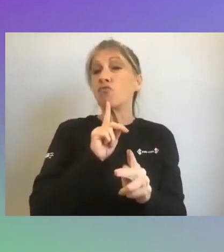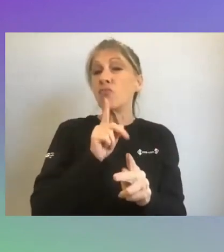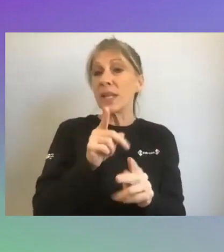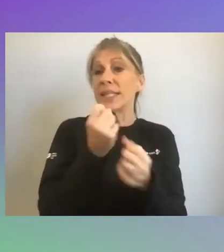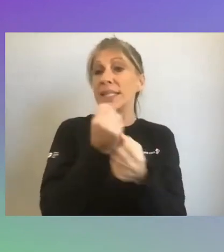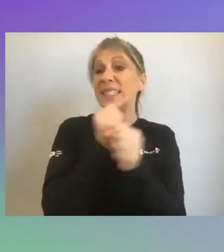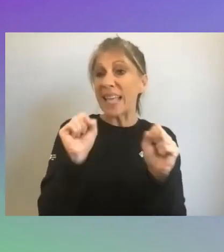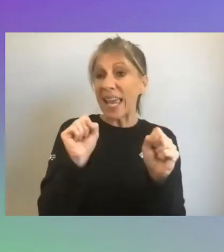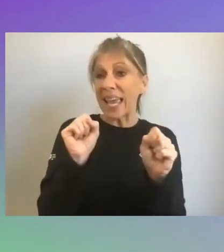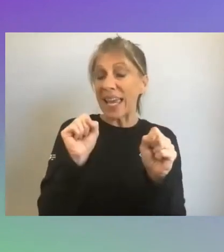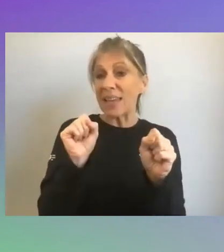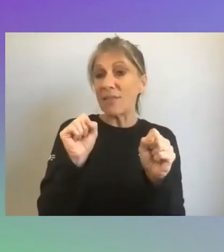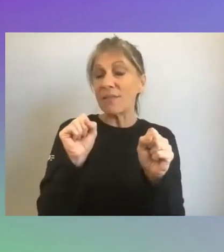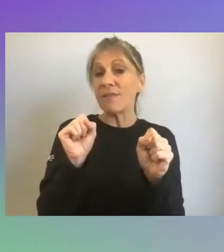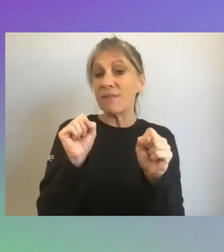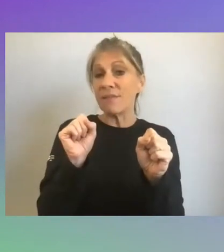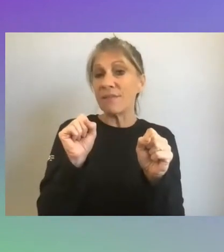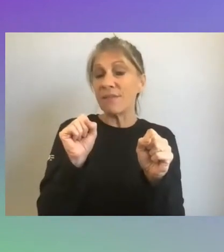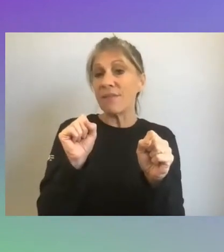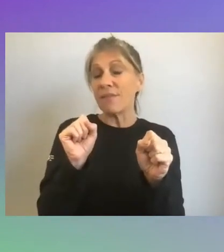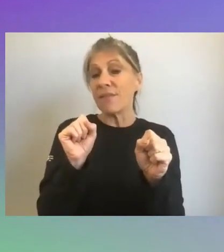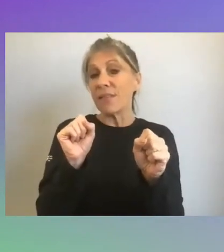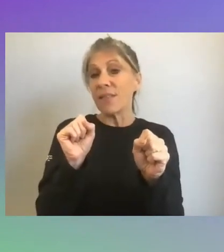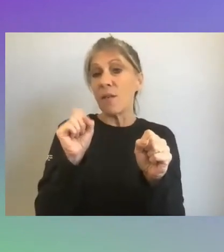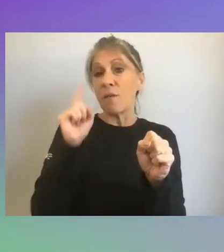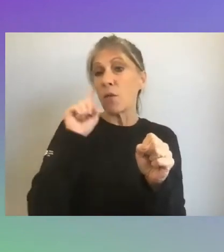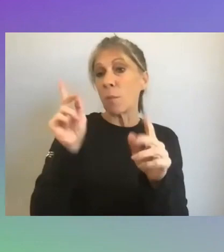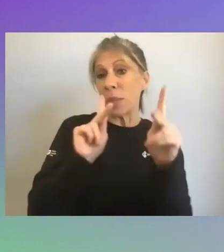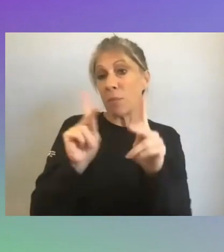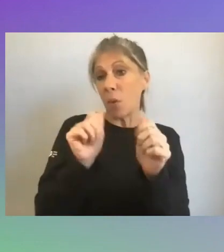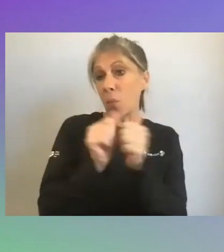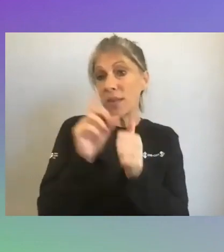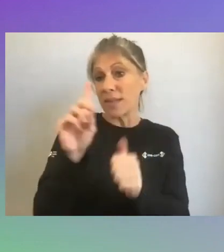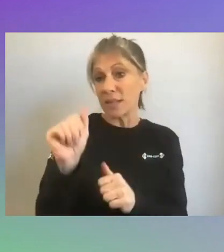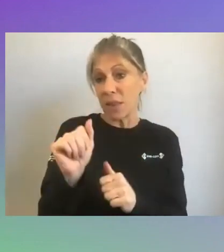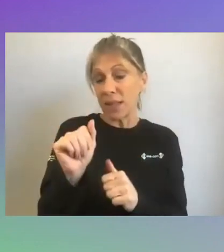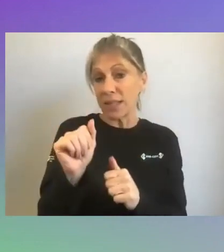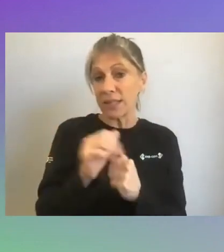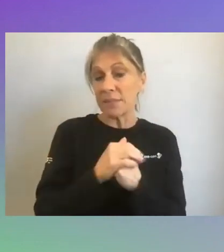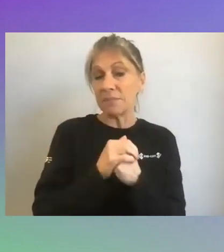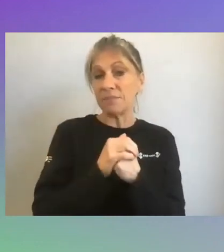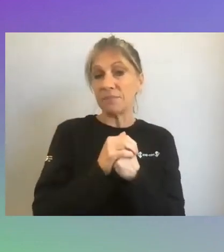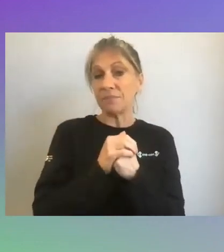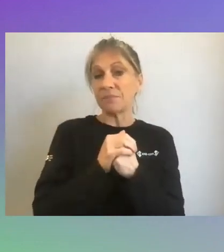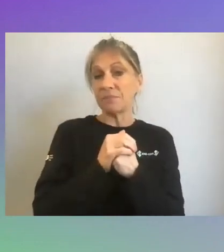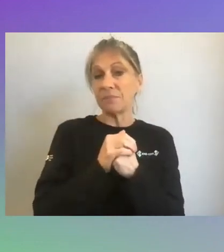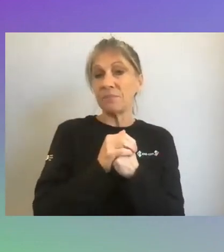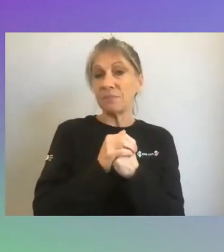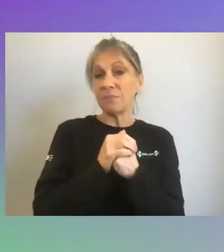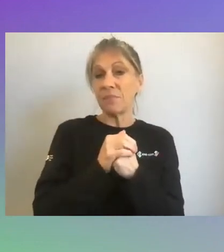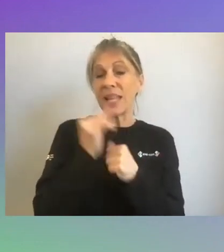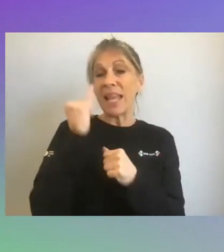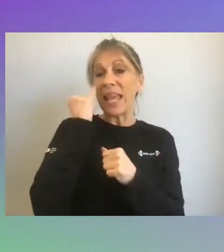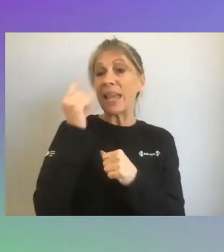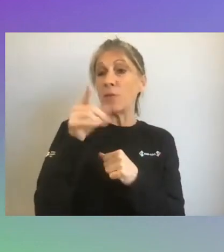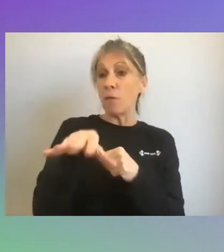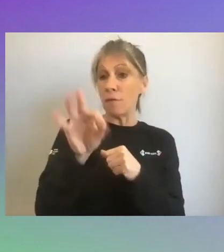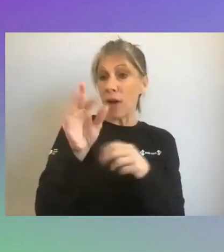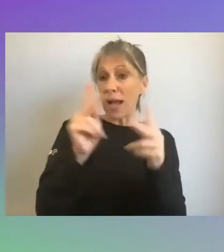just physically for people with disabilities. And, uh, if you